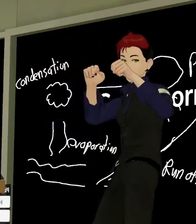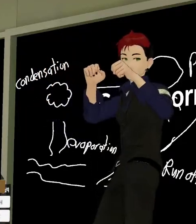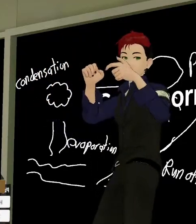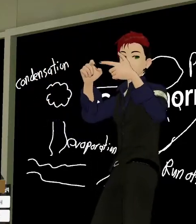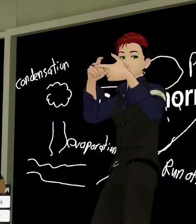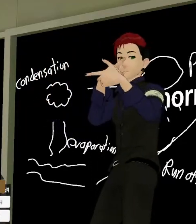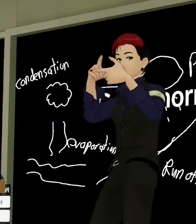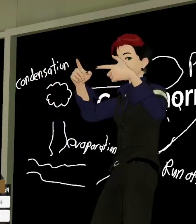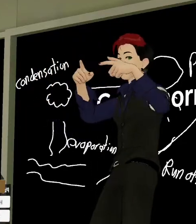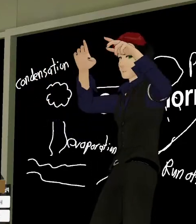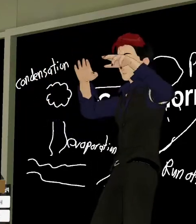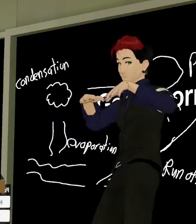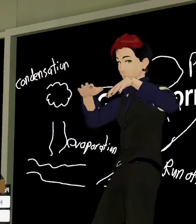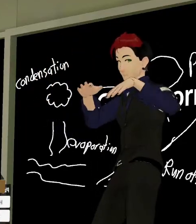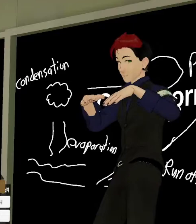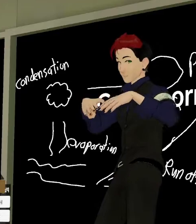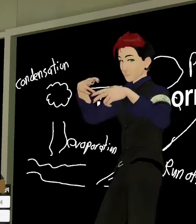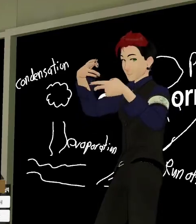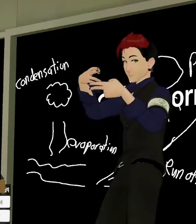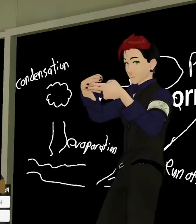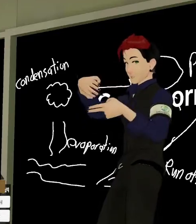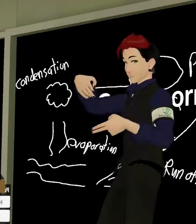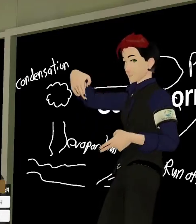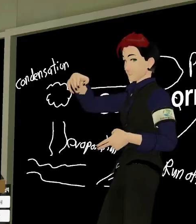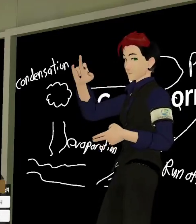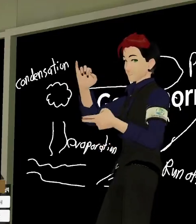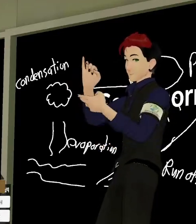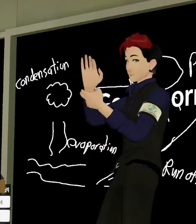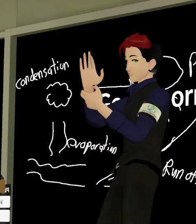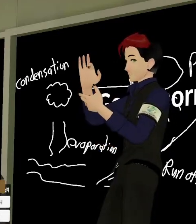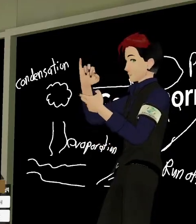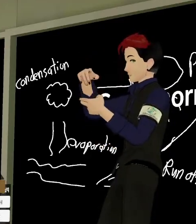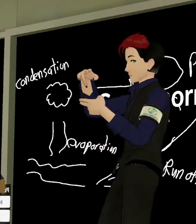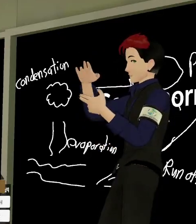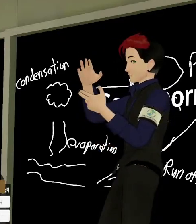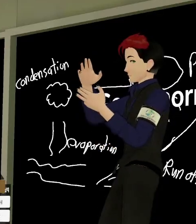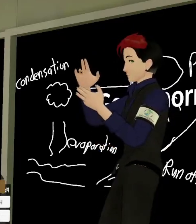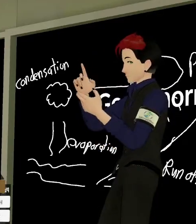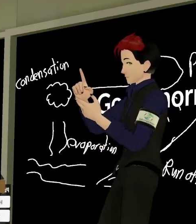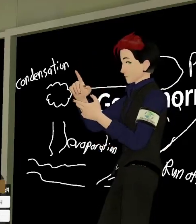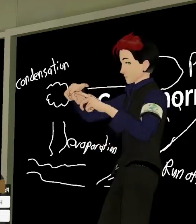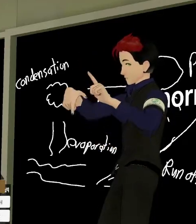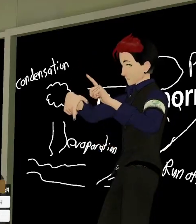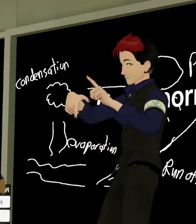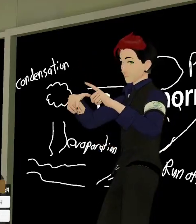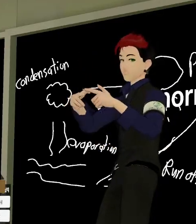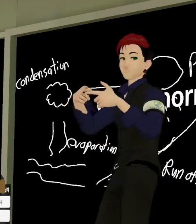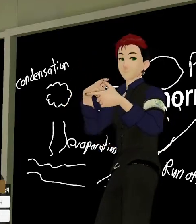over and then it rains that's called precipitation